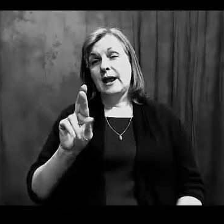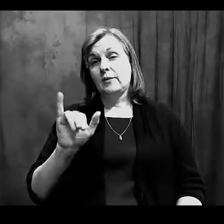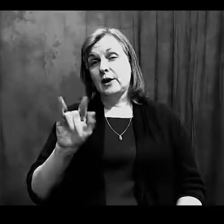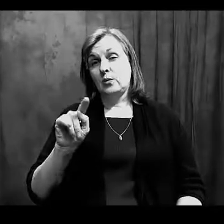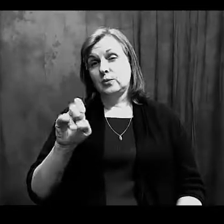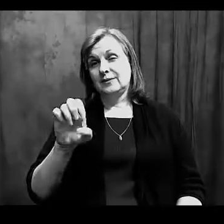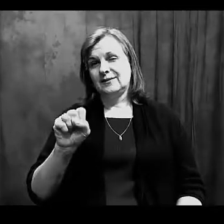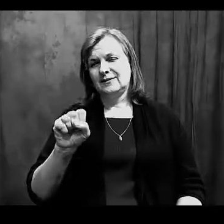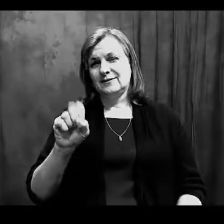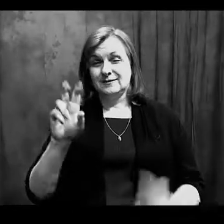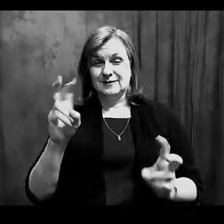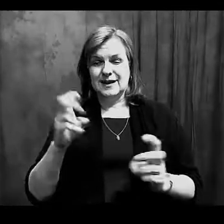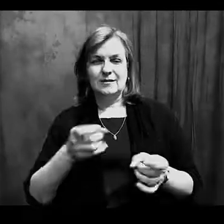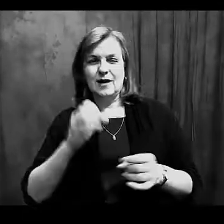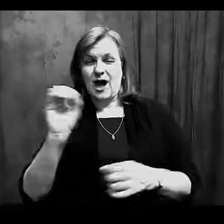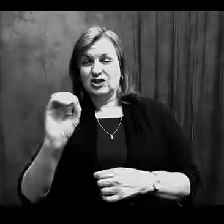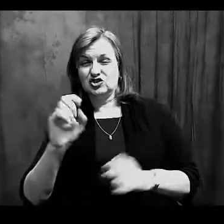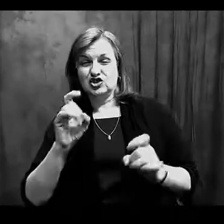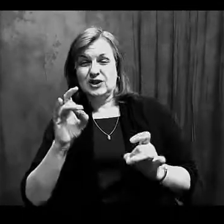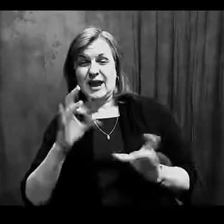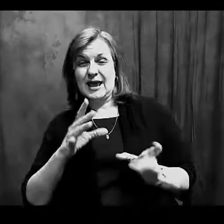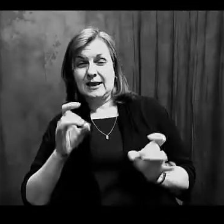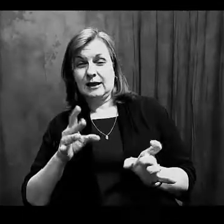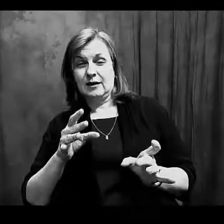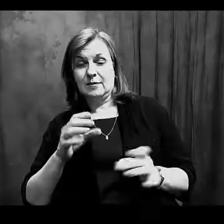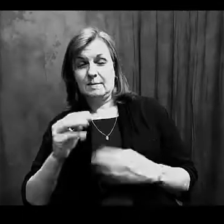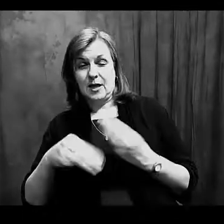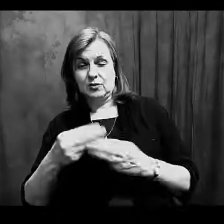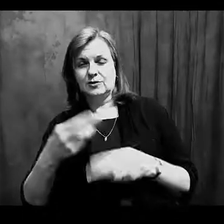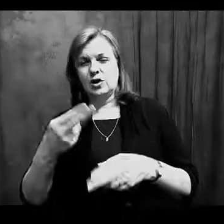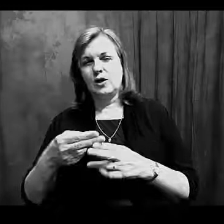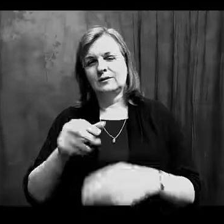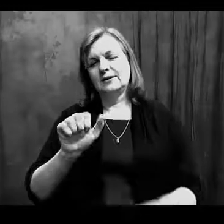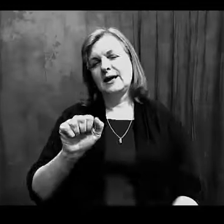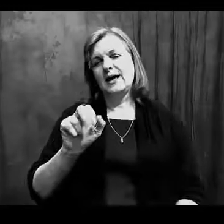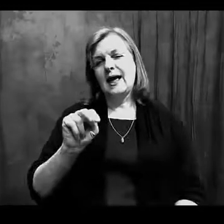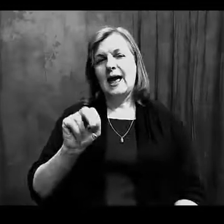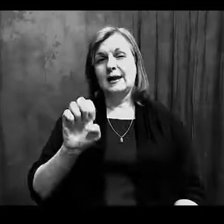oxygen hating molecules so we call these anearobic [they will produce the early oxygen!!]